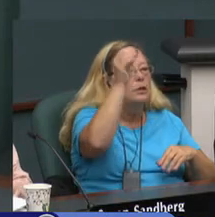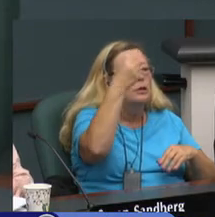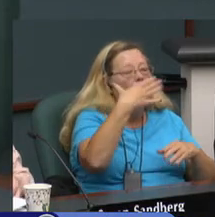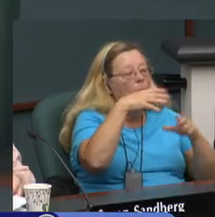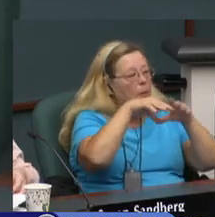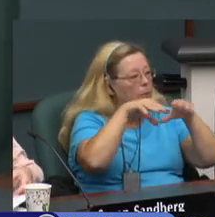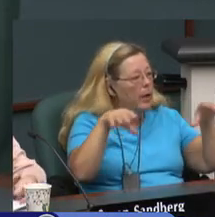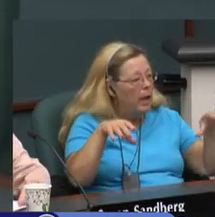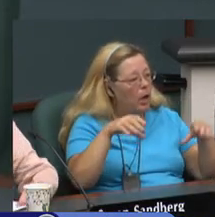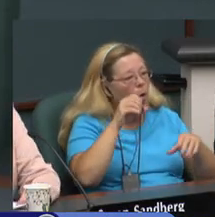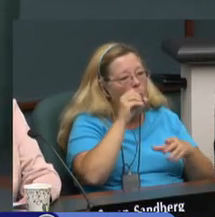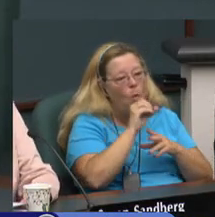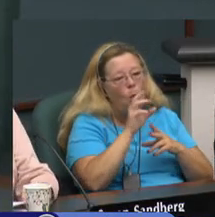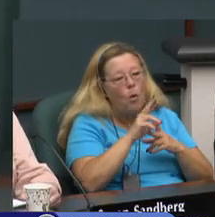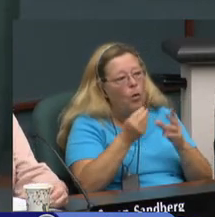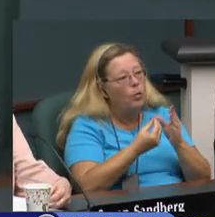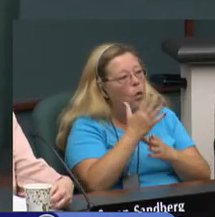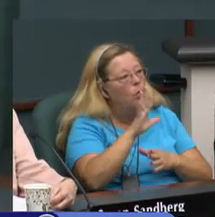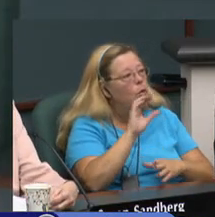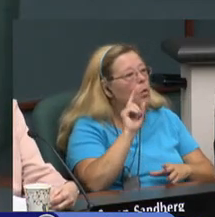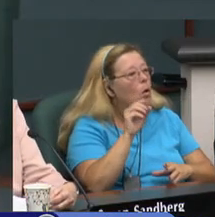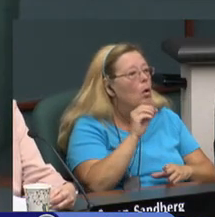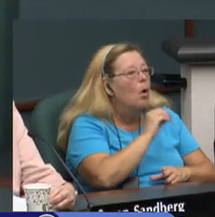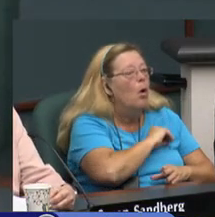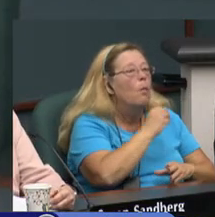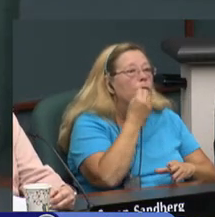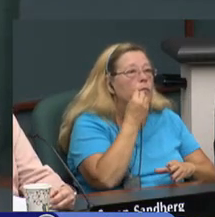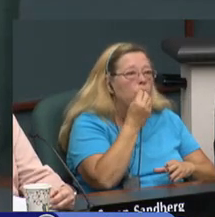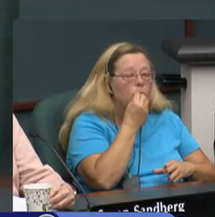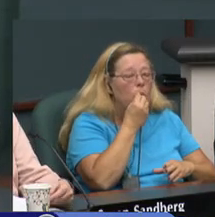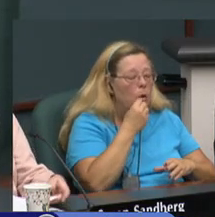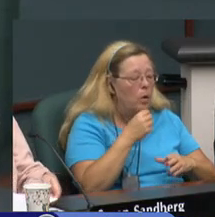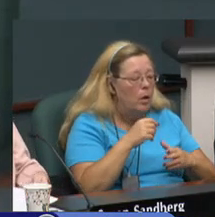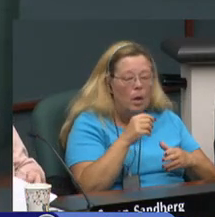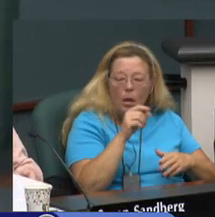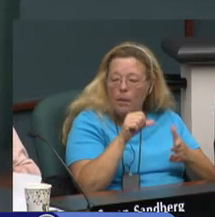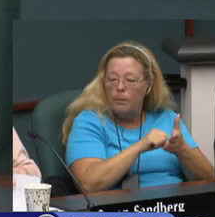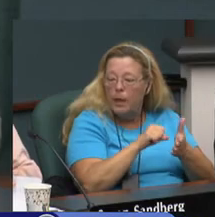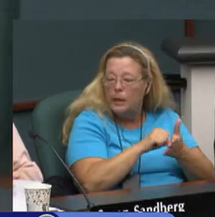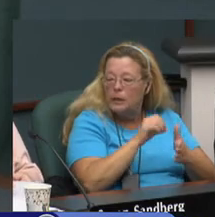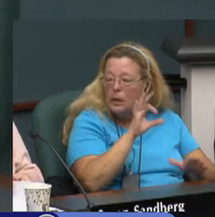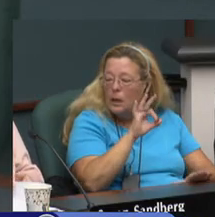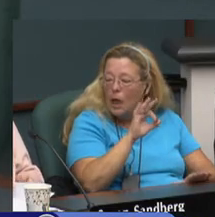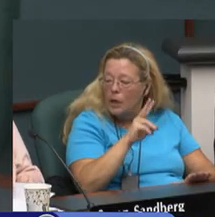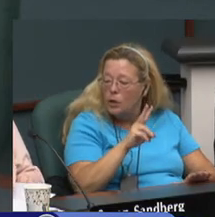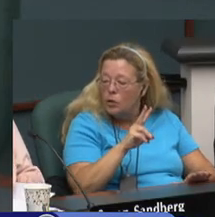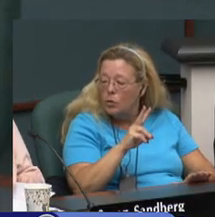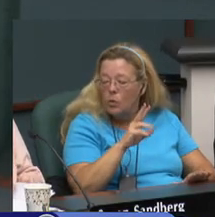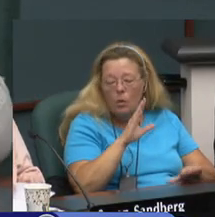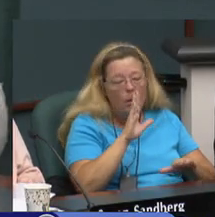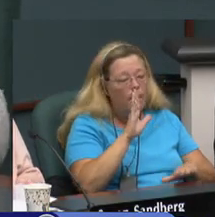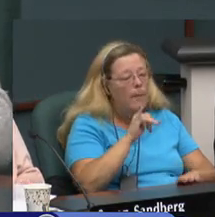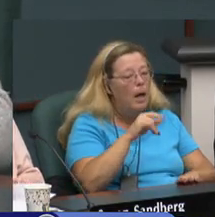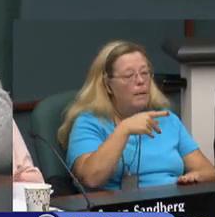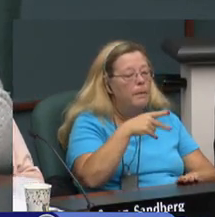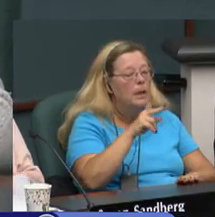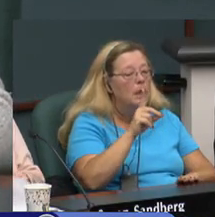own food so on page 92 and I'm going by the PDF pages so let me see what page is